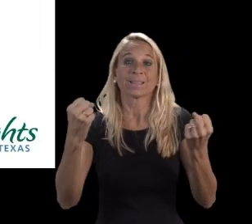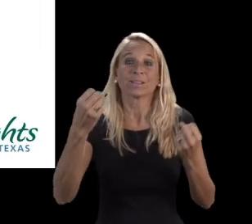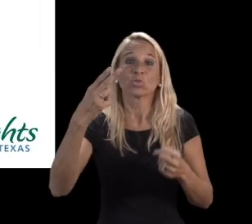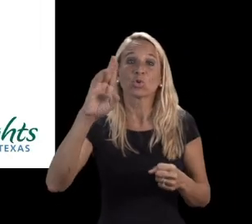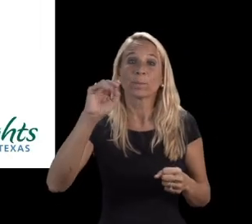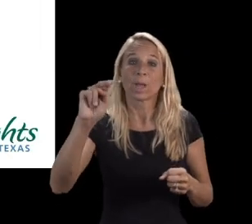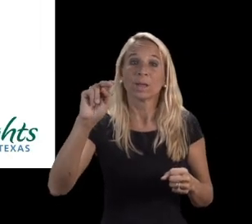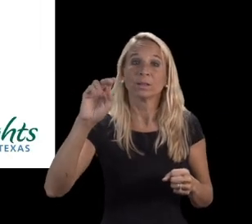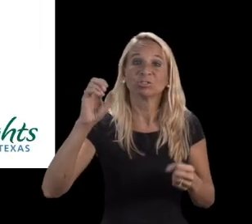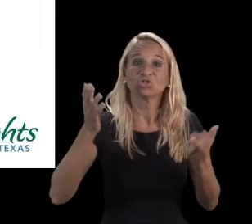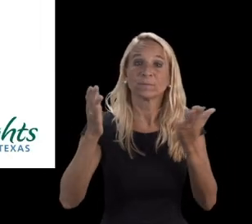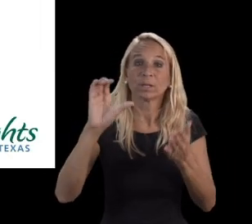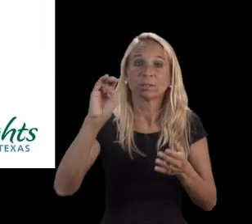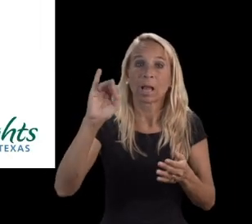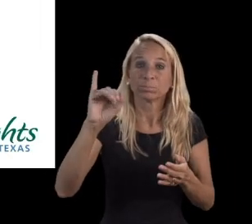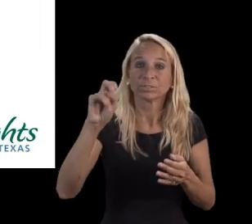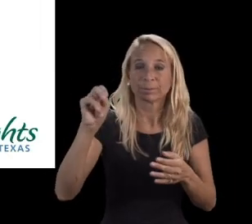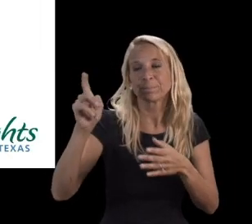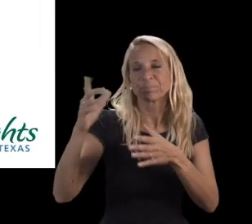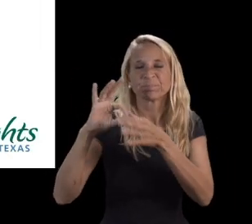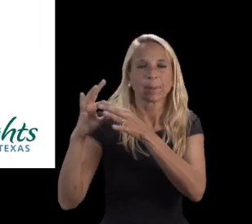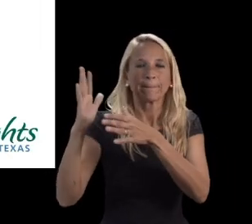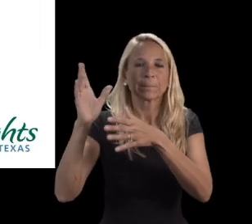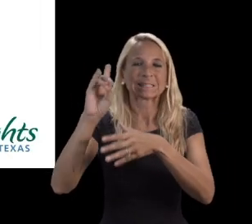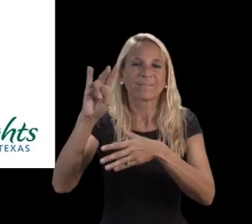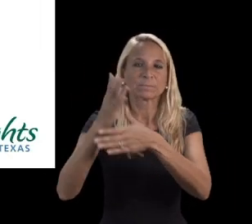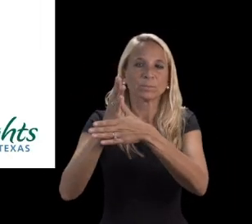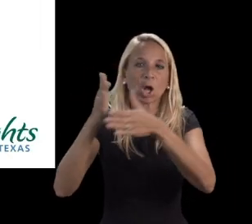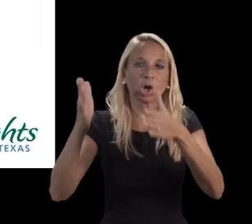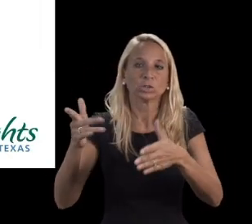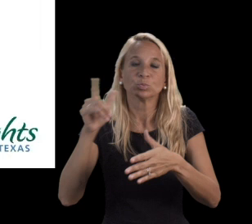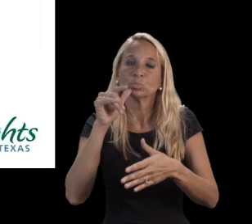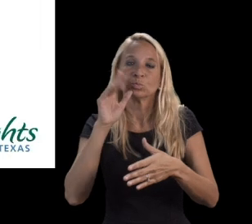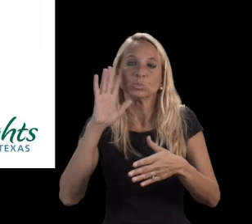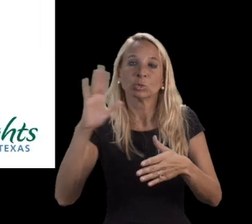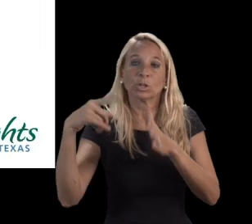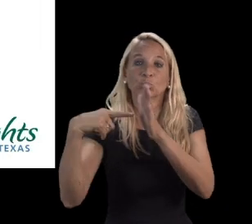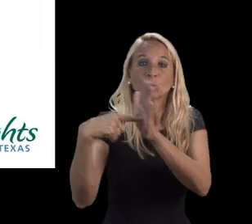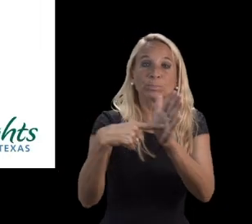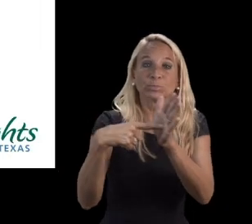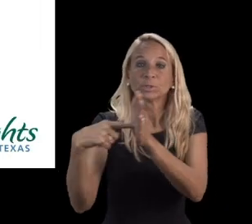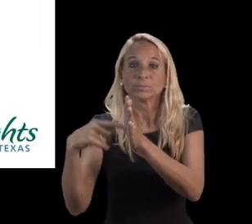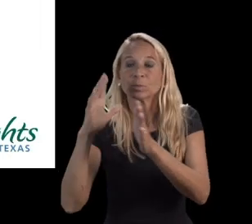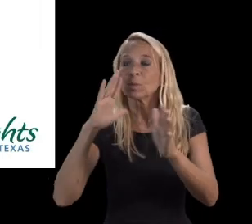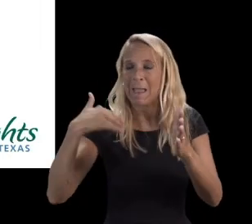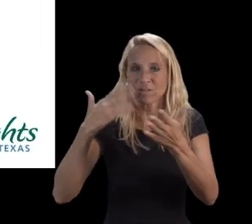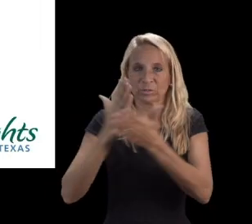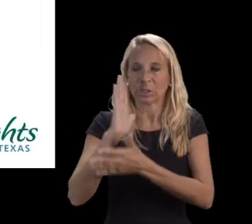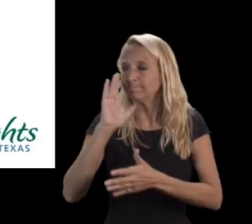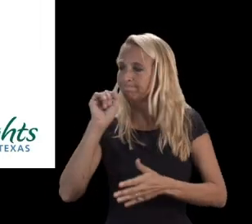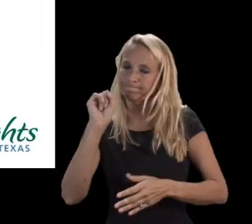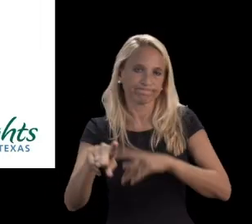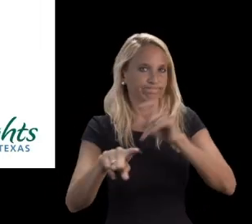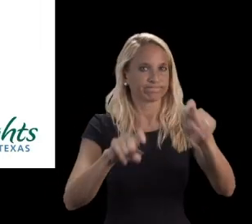Commission, Texas Medicaid Healthcare Partnership, whoever's presenting, you have the right to ask them questions.